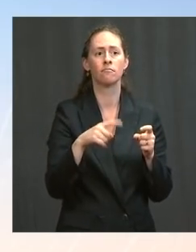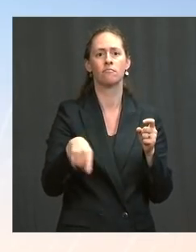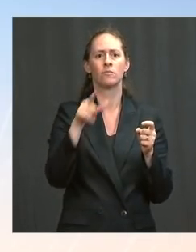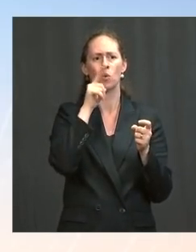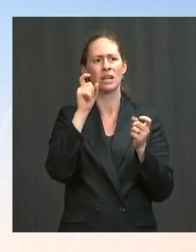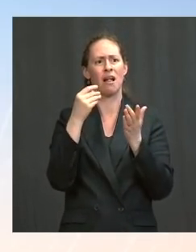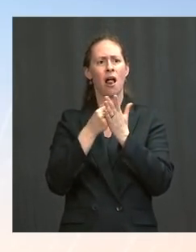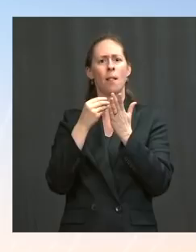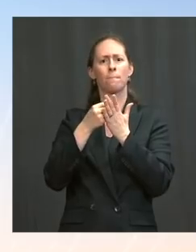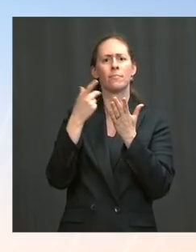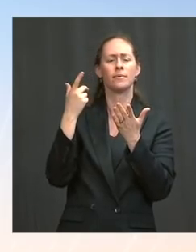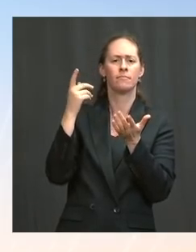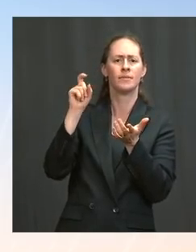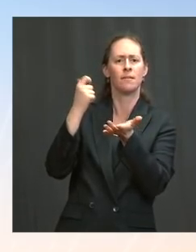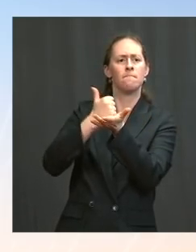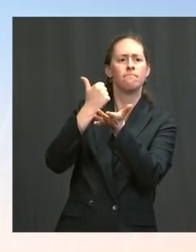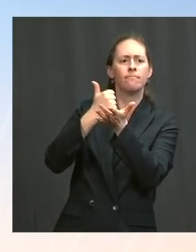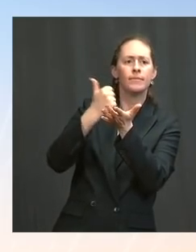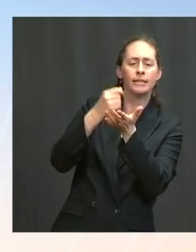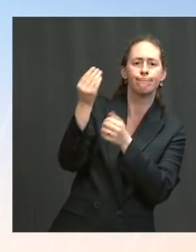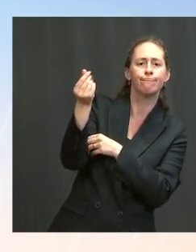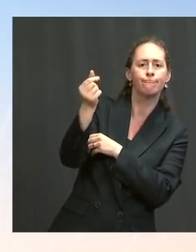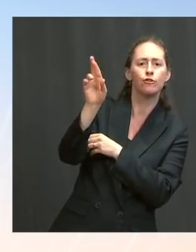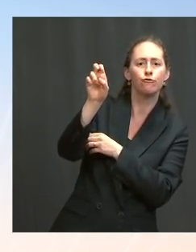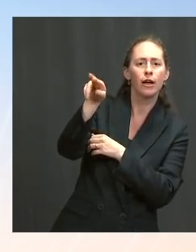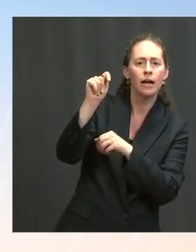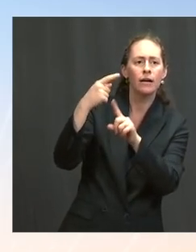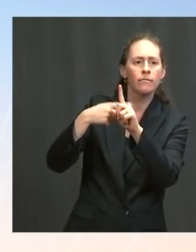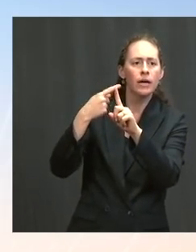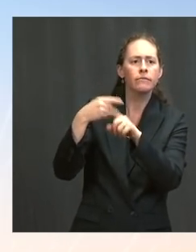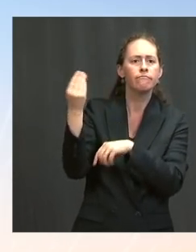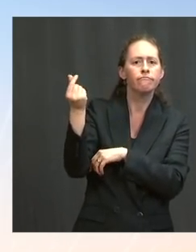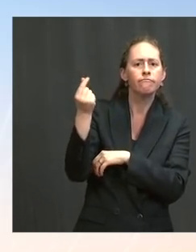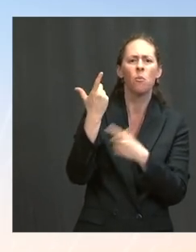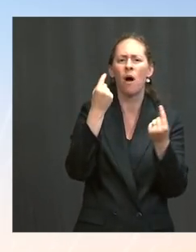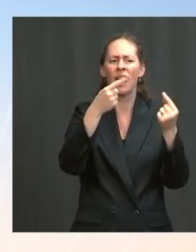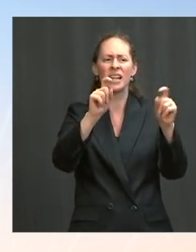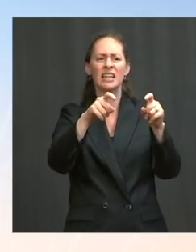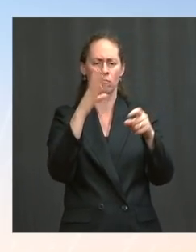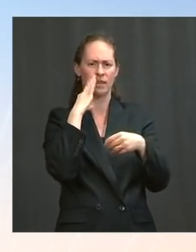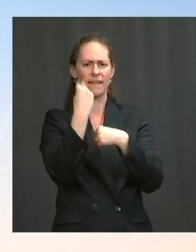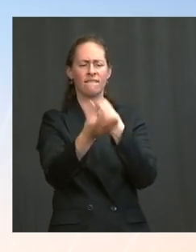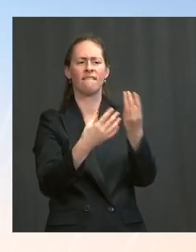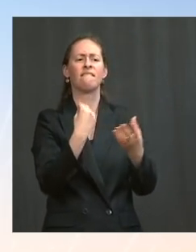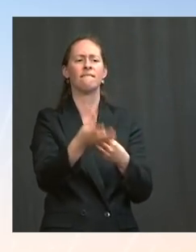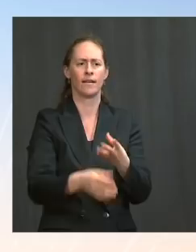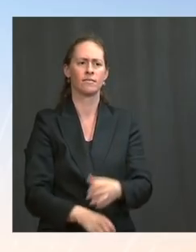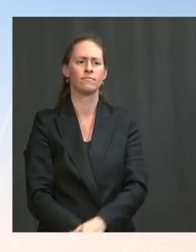to stay in rental units get the help they need. The moratorium was never meant to be permanent; obviously,